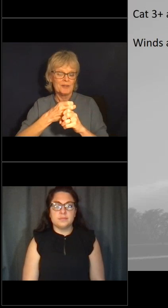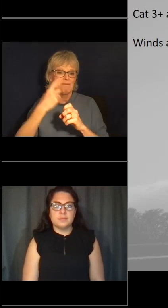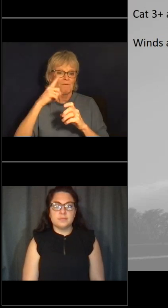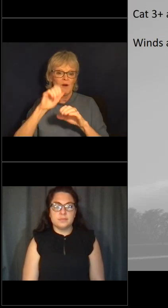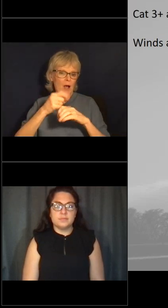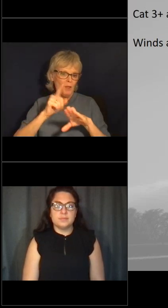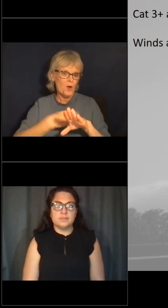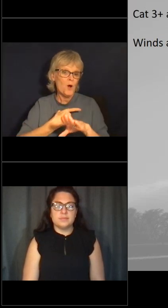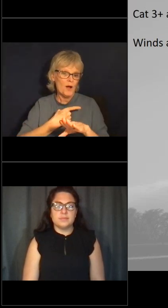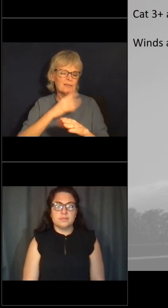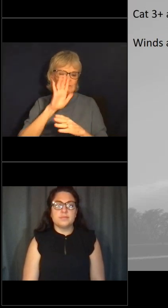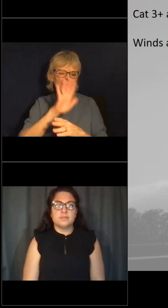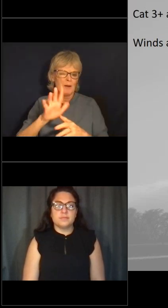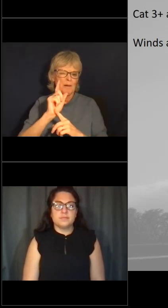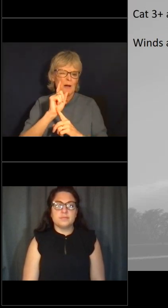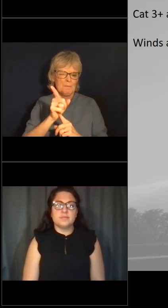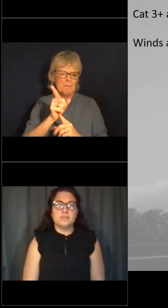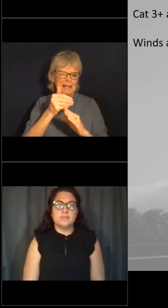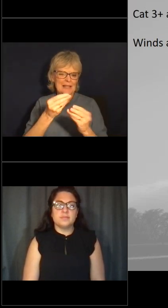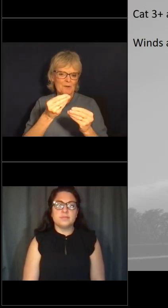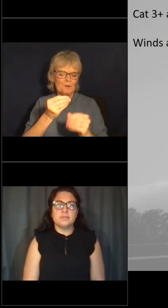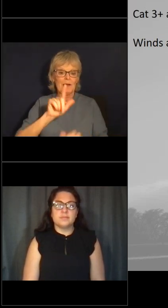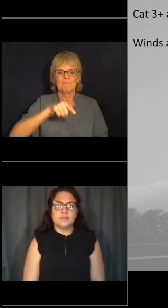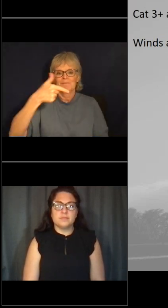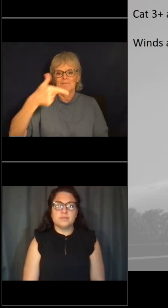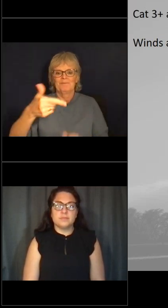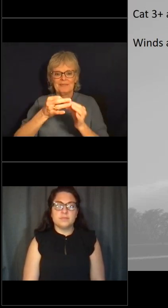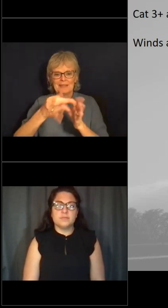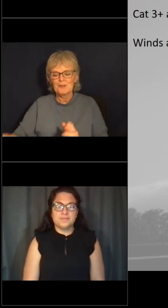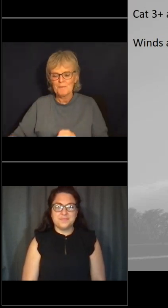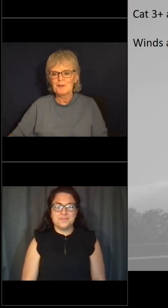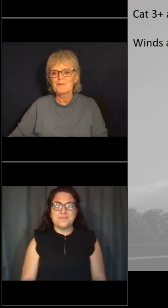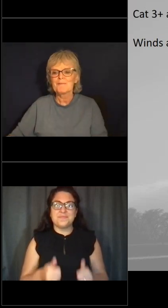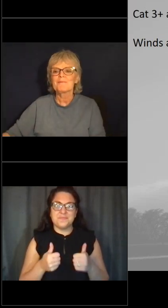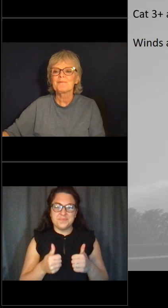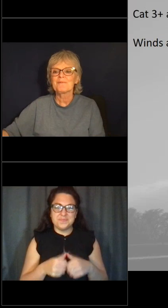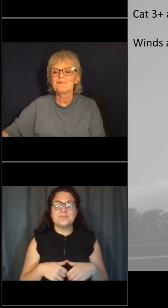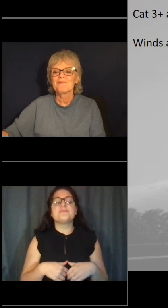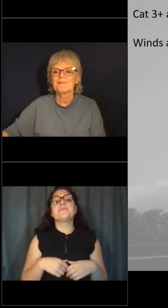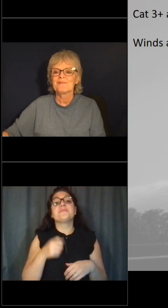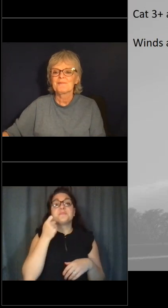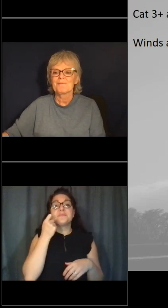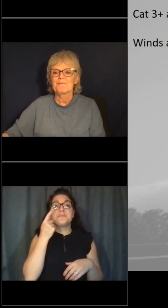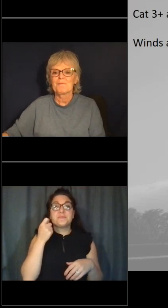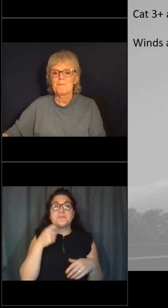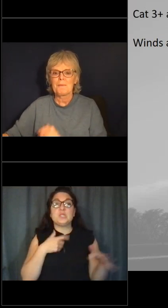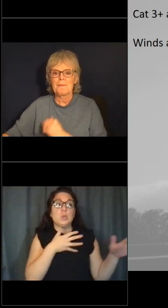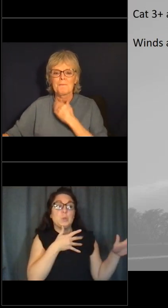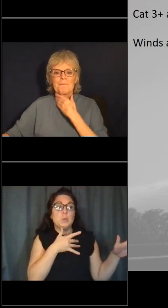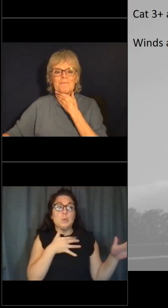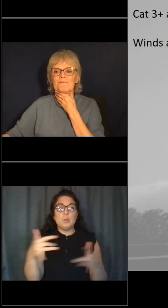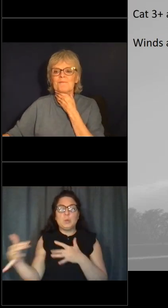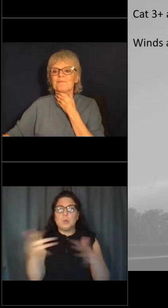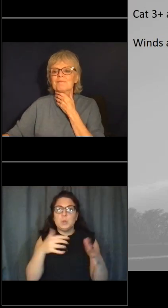And that's about a minute near the ground. Now, gusts can be much, much higher. You know, you can have something very short, be a lot stronger than that,